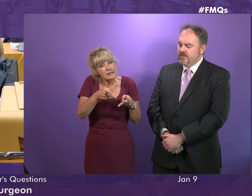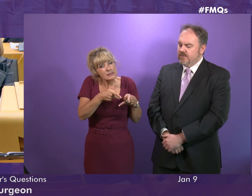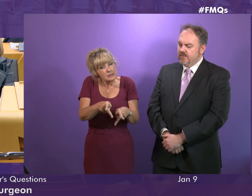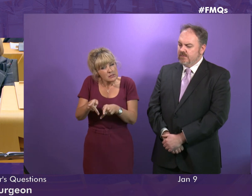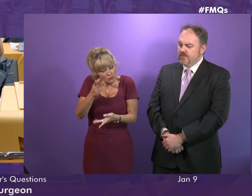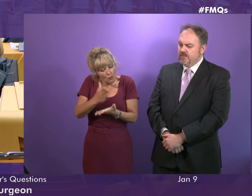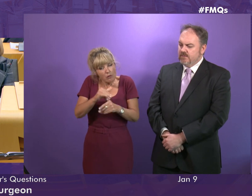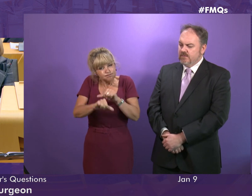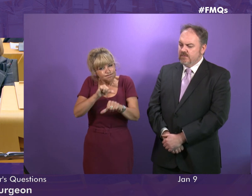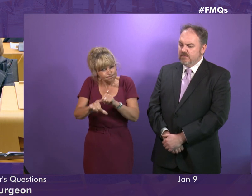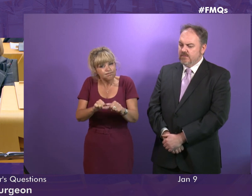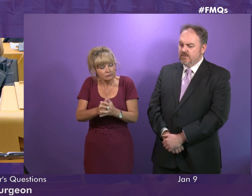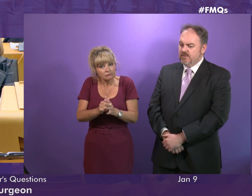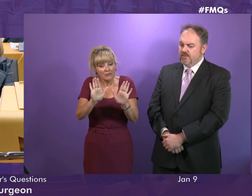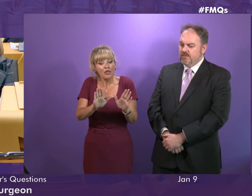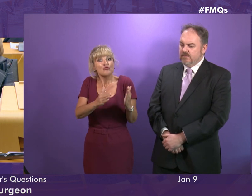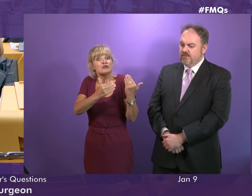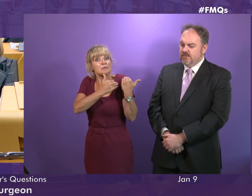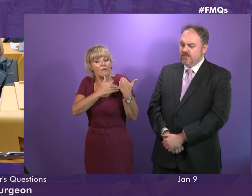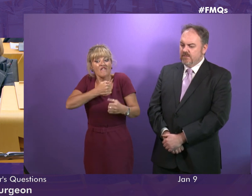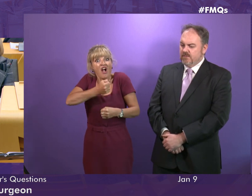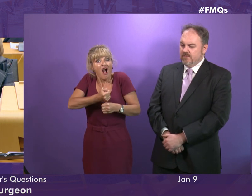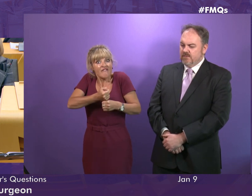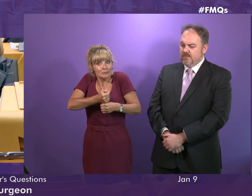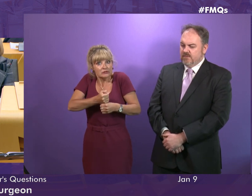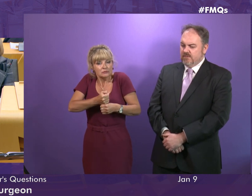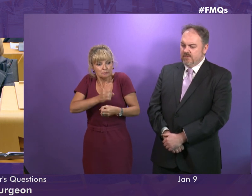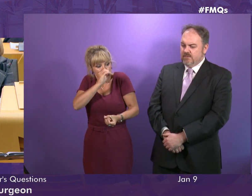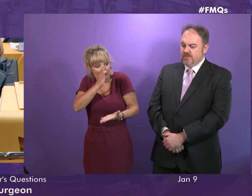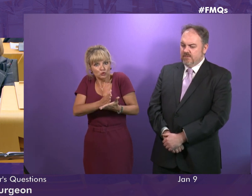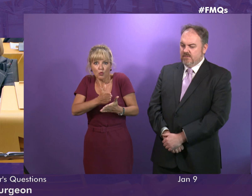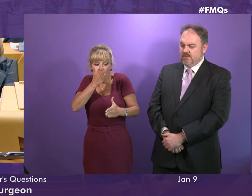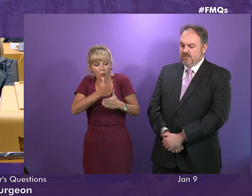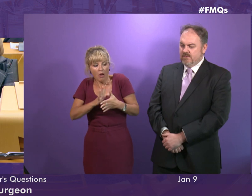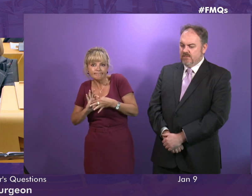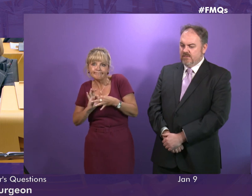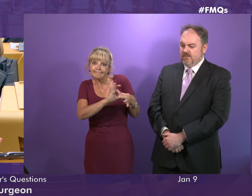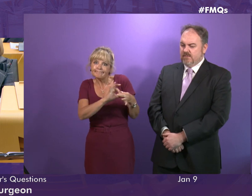The responsibility of the Government is to ensure that we work with councils in the provision